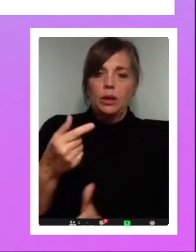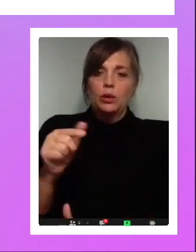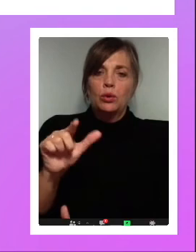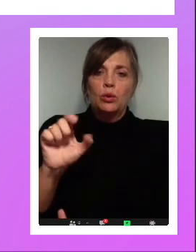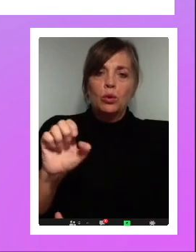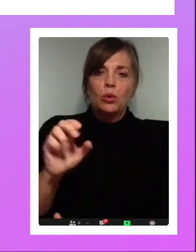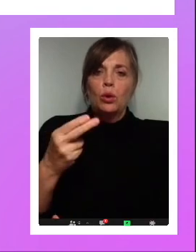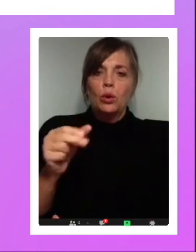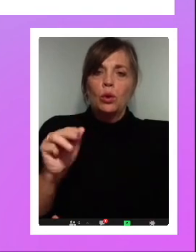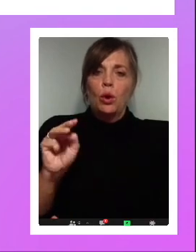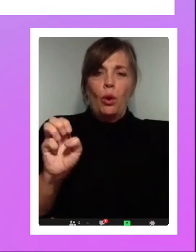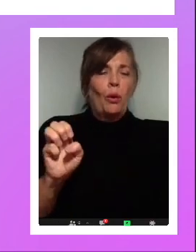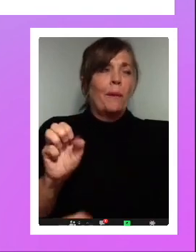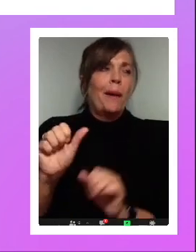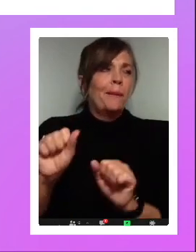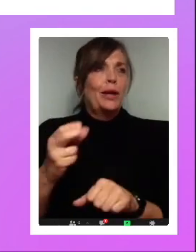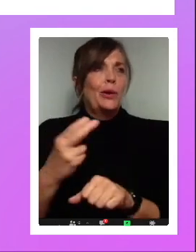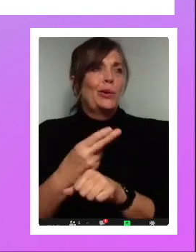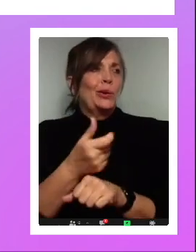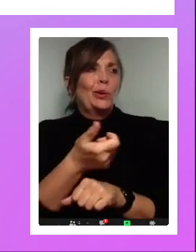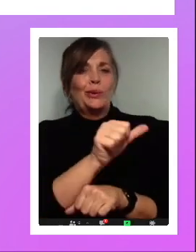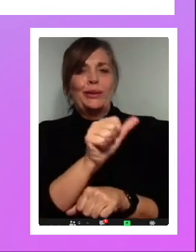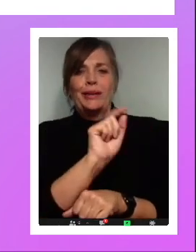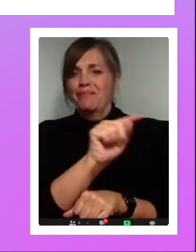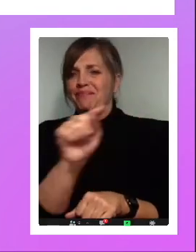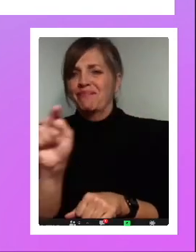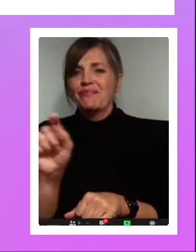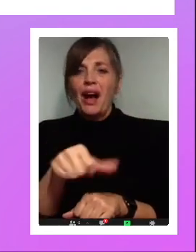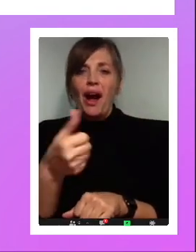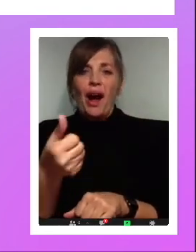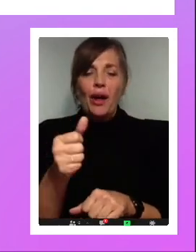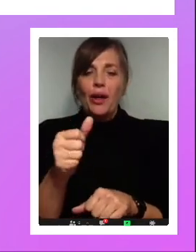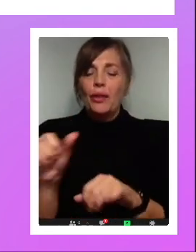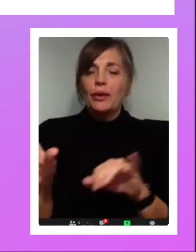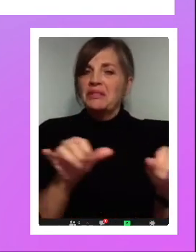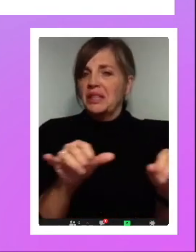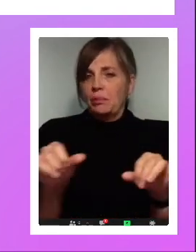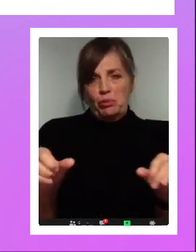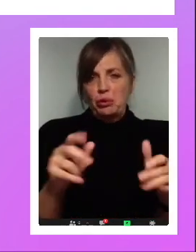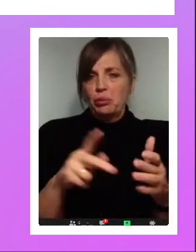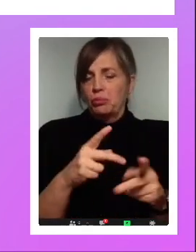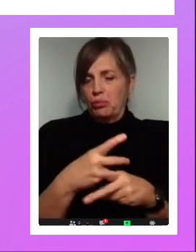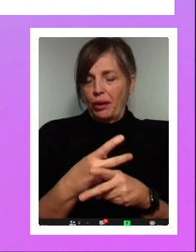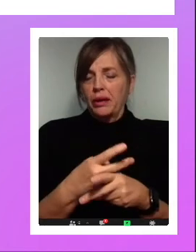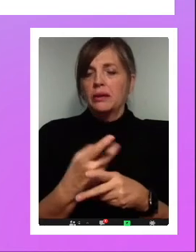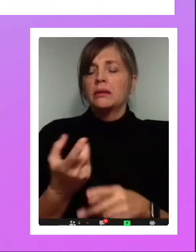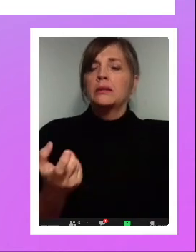but he could have used other similar products. This was a voice activated system and so he could say